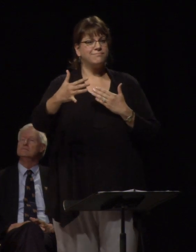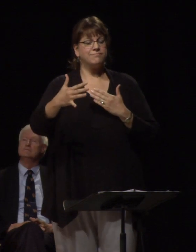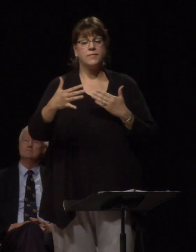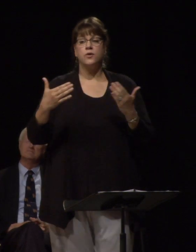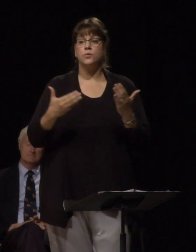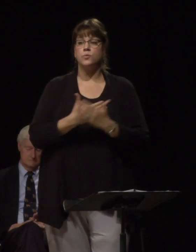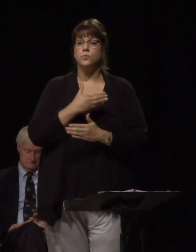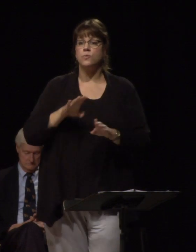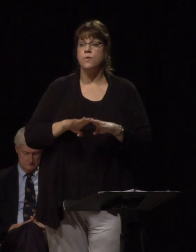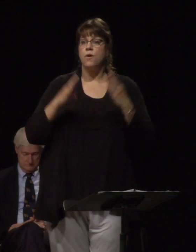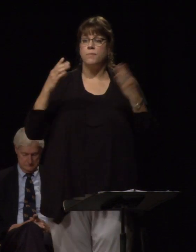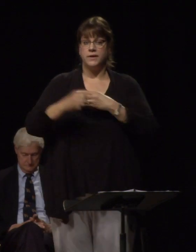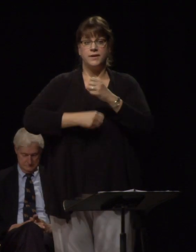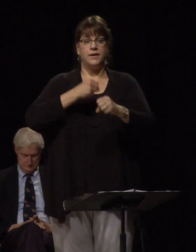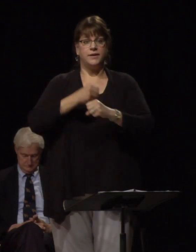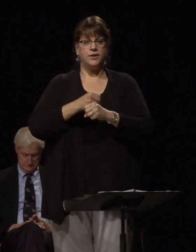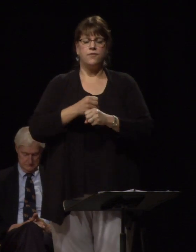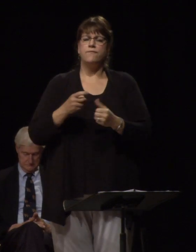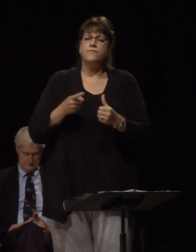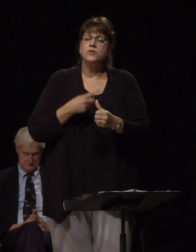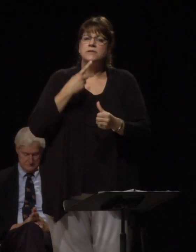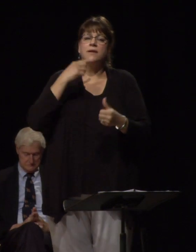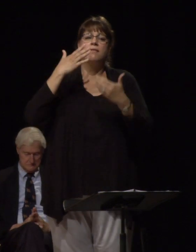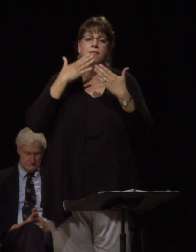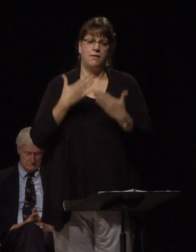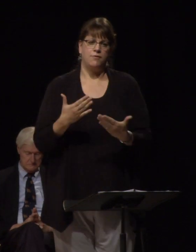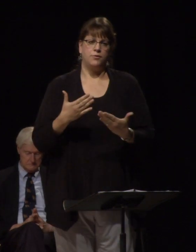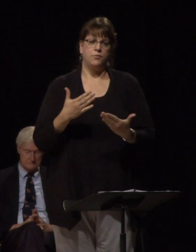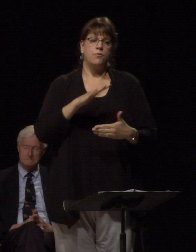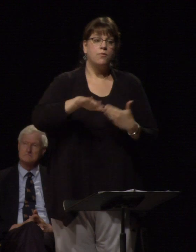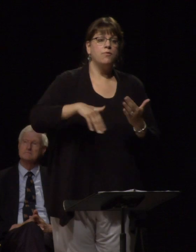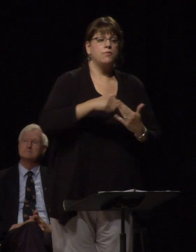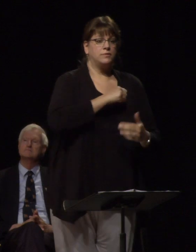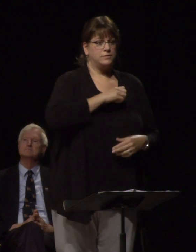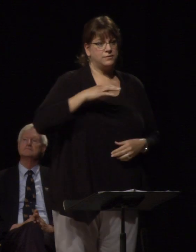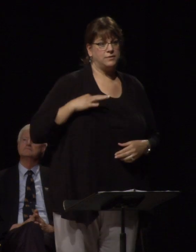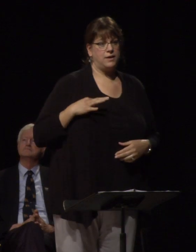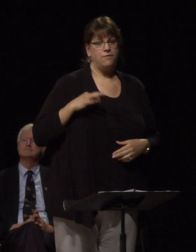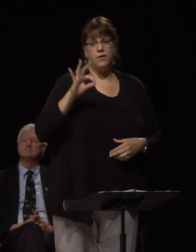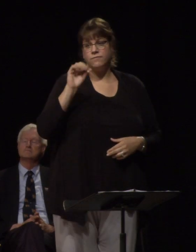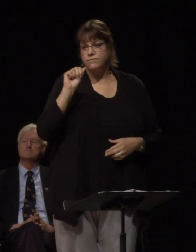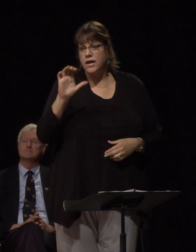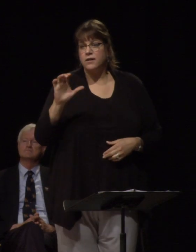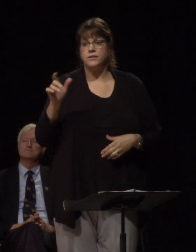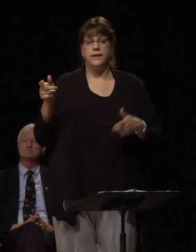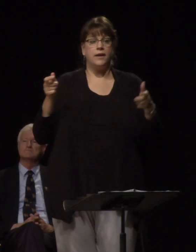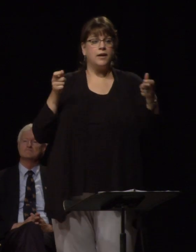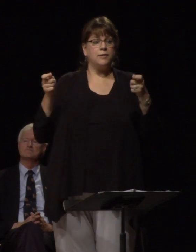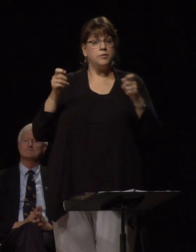ACKNOWLEDGE THE HARD WORK OF ALL THE STAFF - AS WELL AS FACULTY AND ADMINISTRATION - THAT MADE